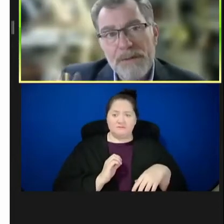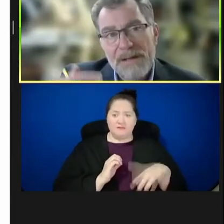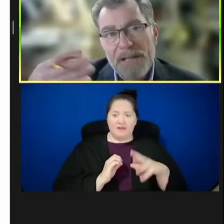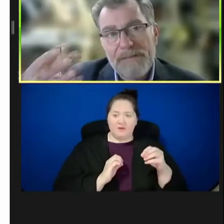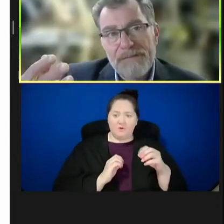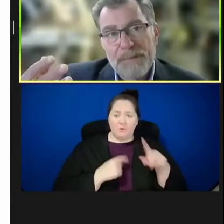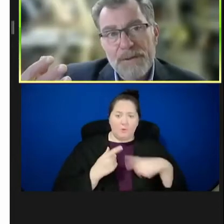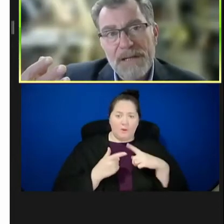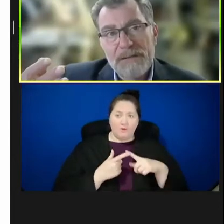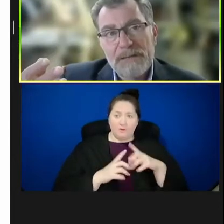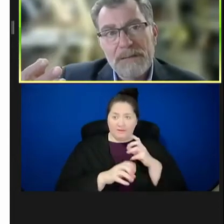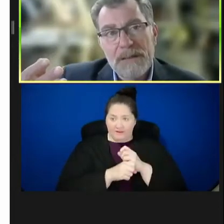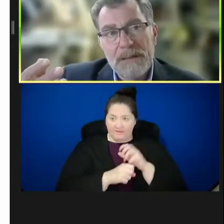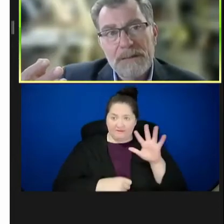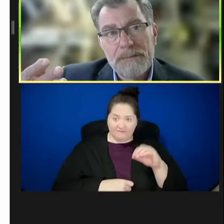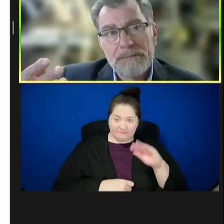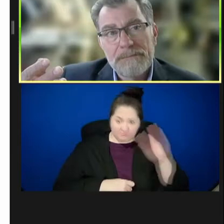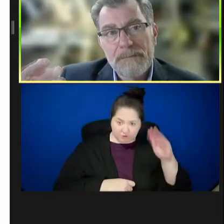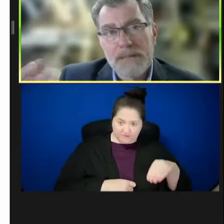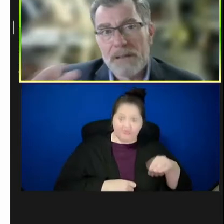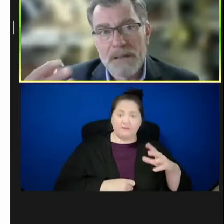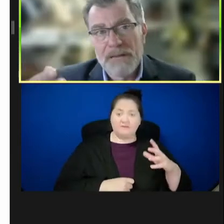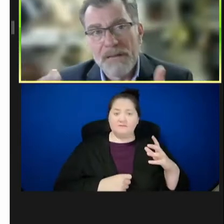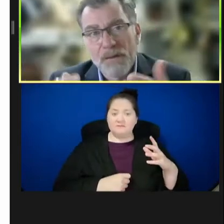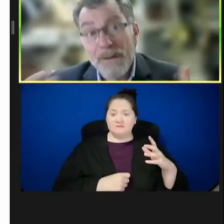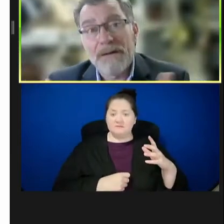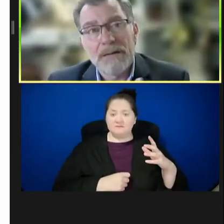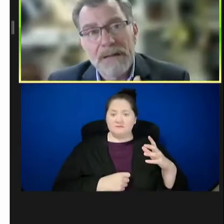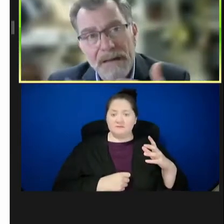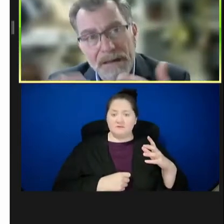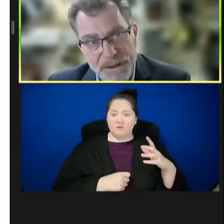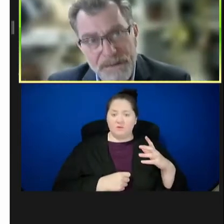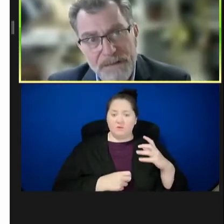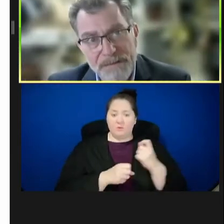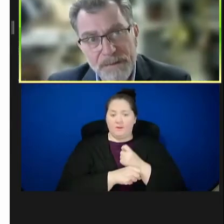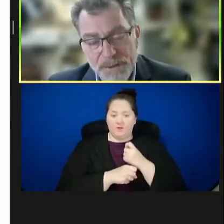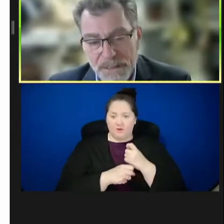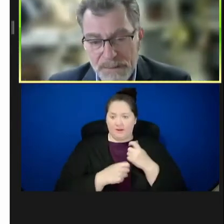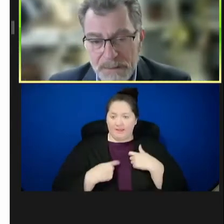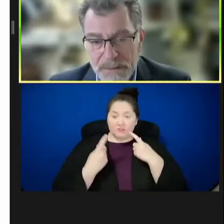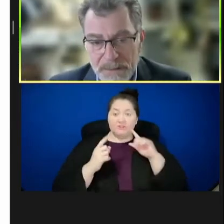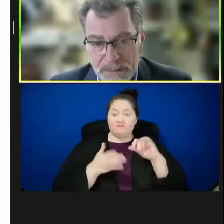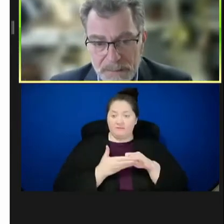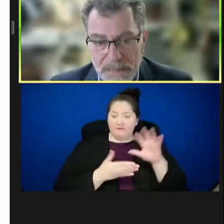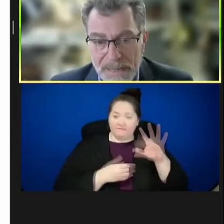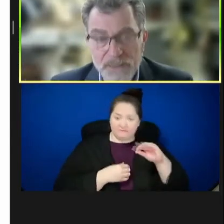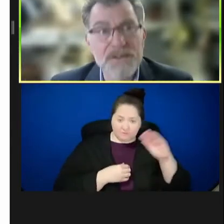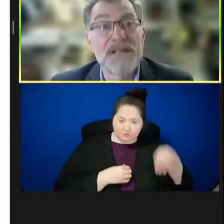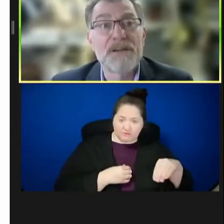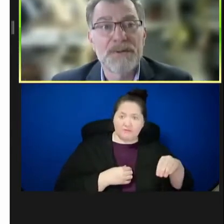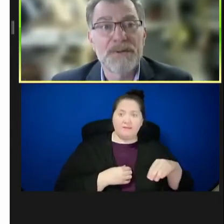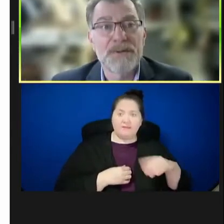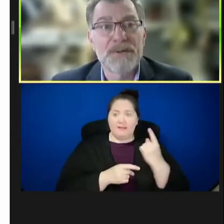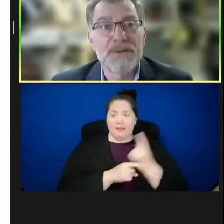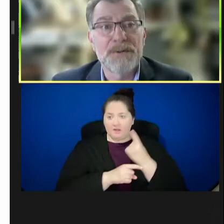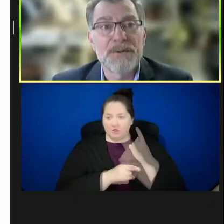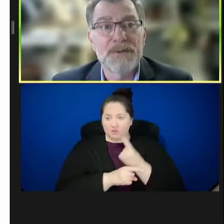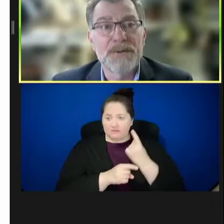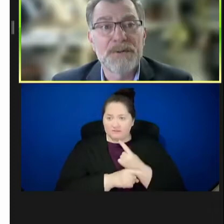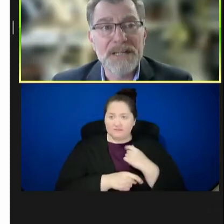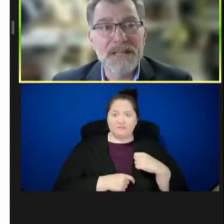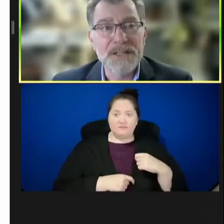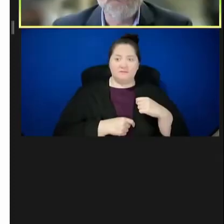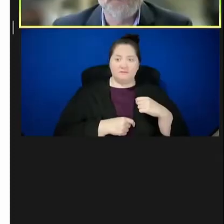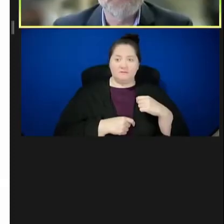reached that 50 percent, the winner had achieved that 50 percent accuracy in their predictions. And